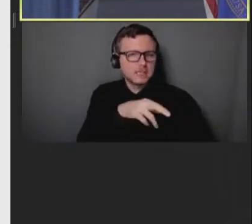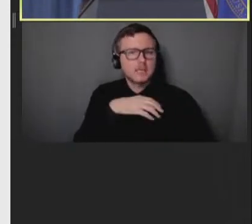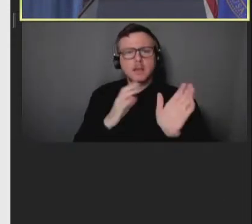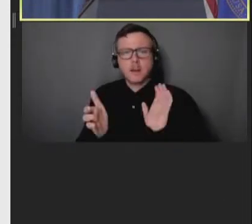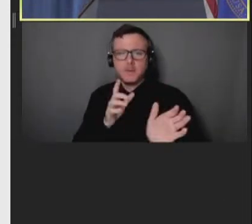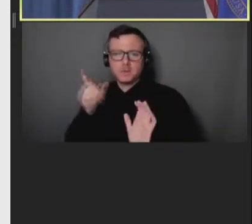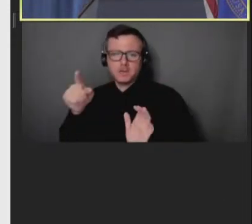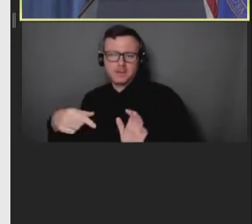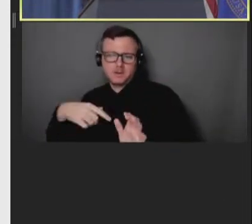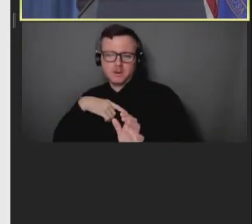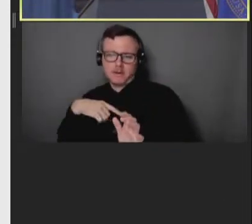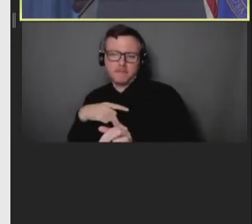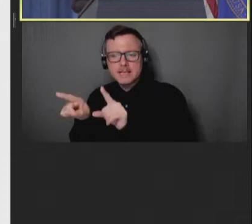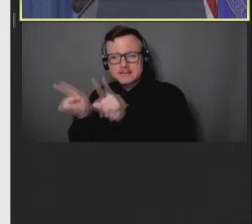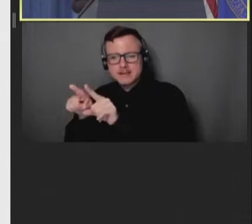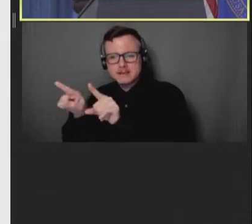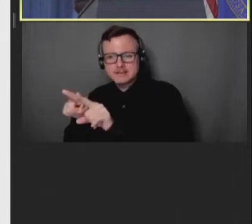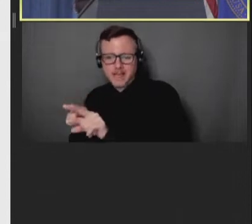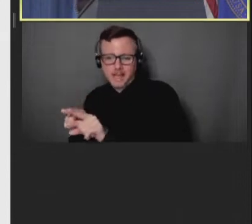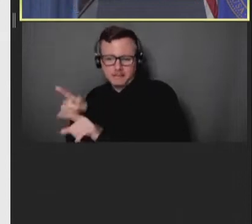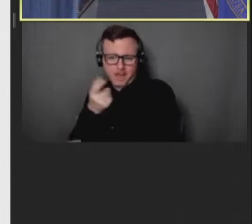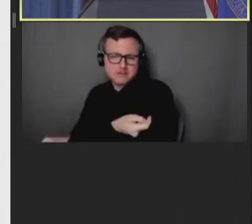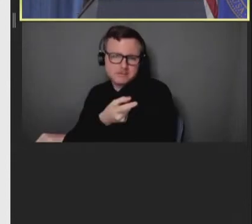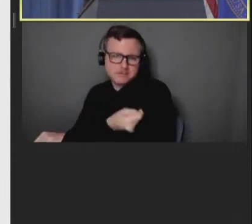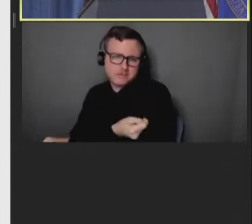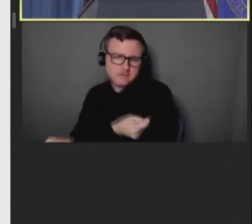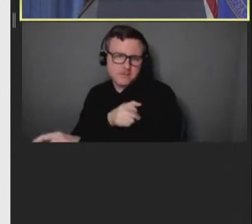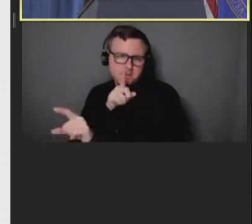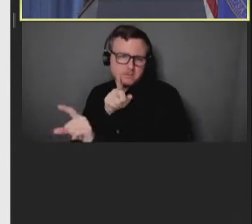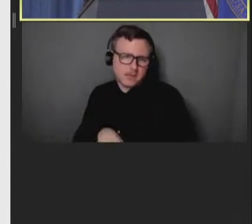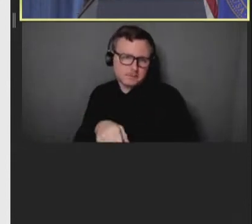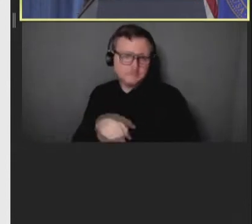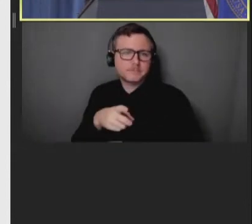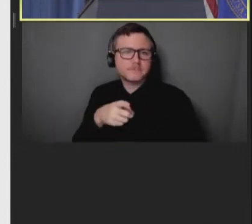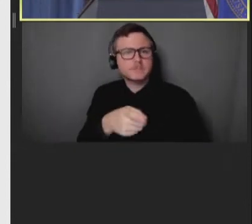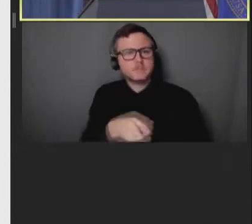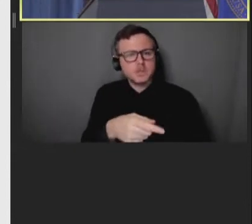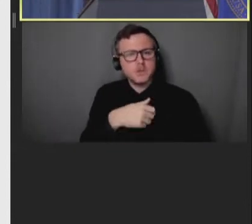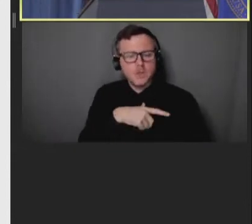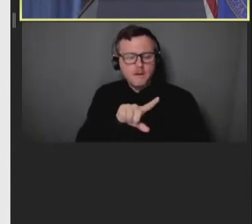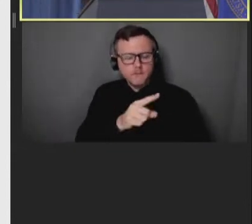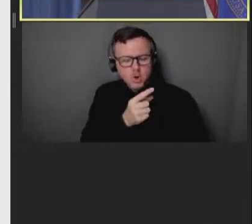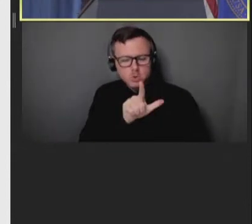We had no safety concerns, and we presented this data at the VRBPAC meeting October 18th,